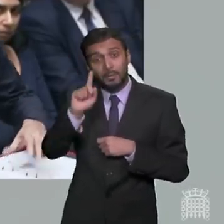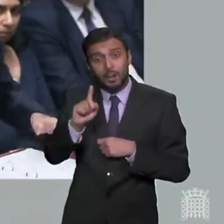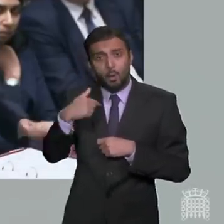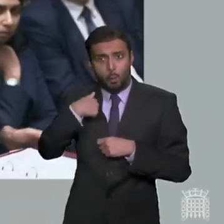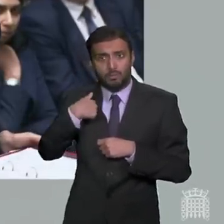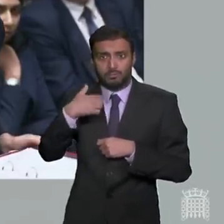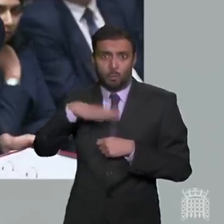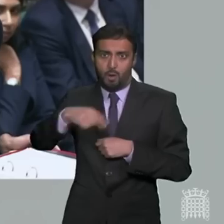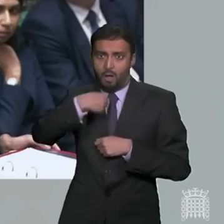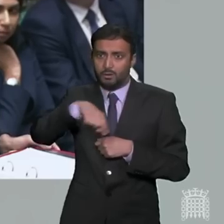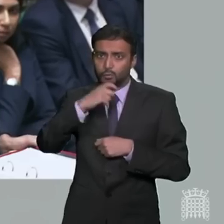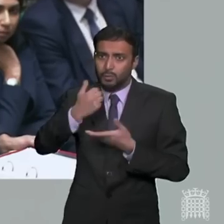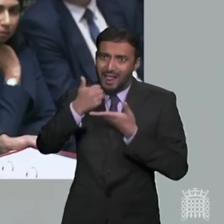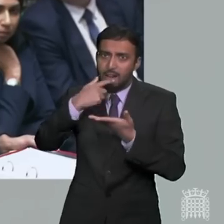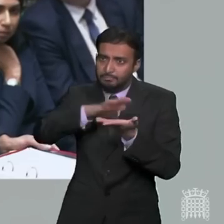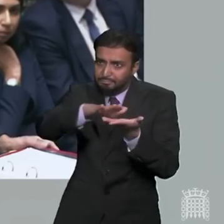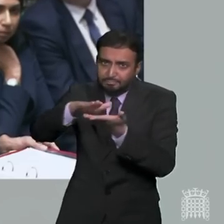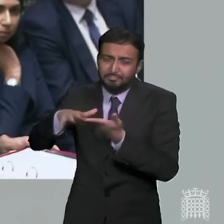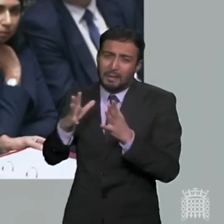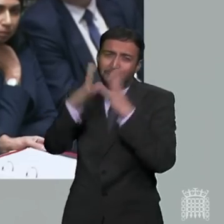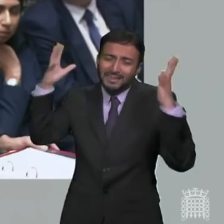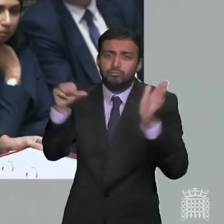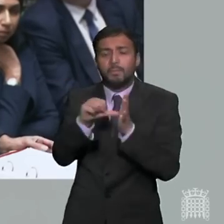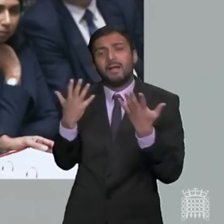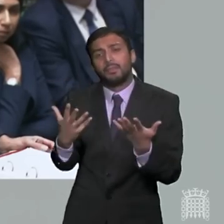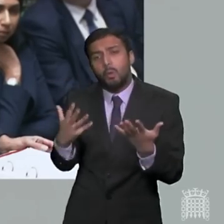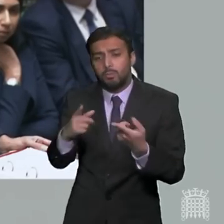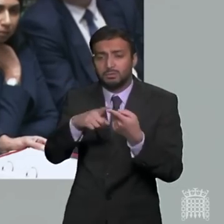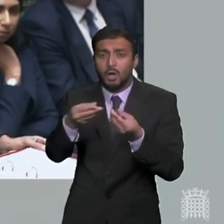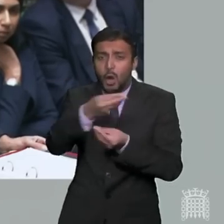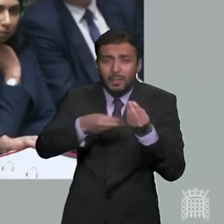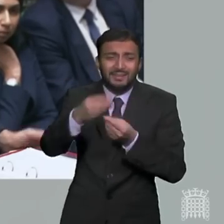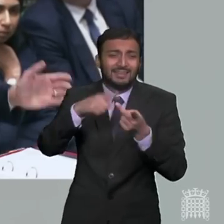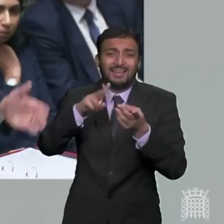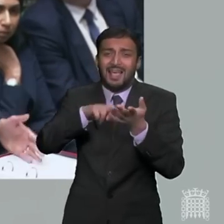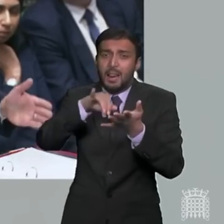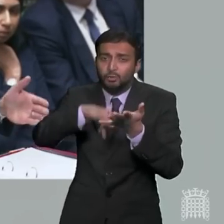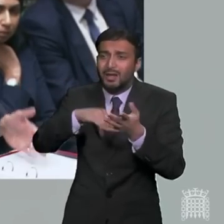collectively we face, whether that is the economy, supporting the NHS or indeed supporting Ukraine.